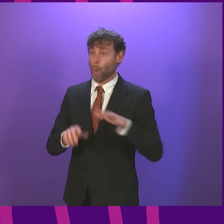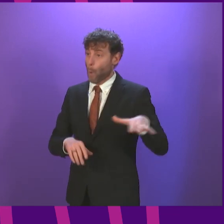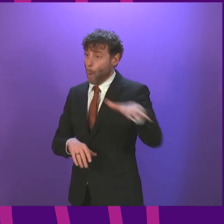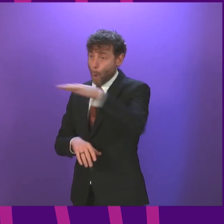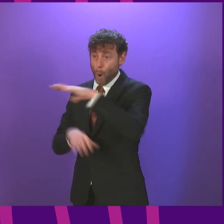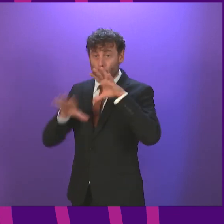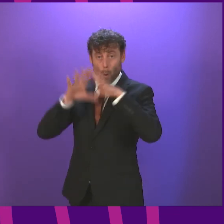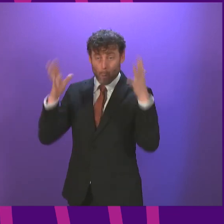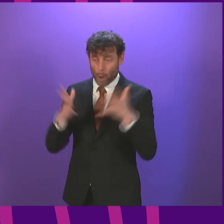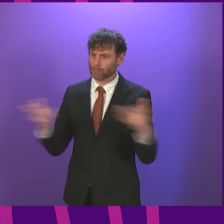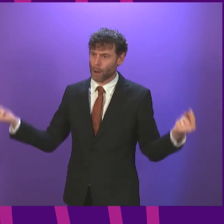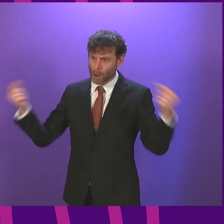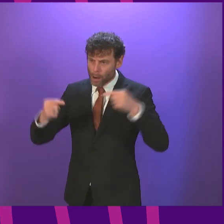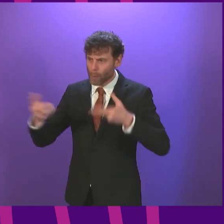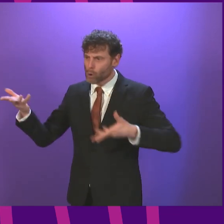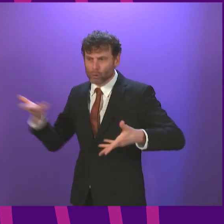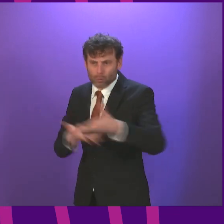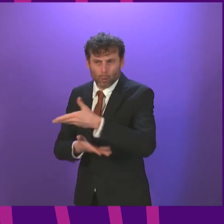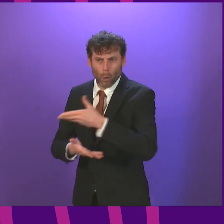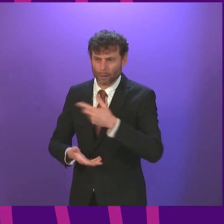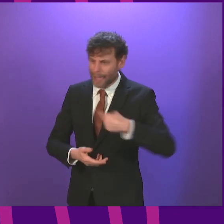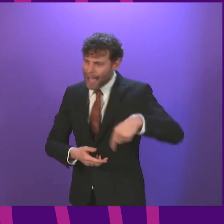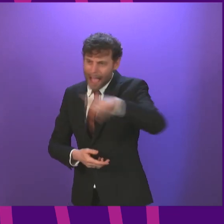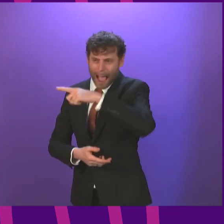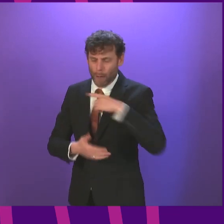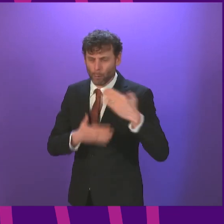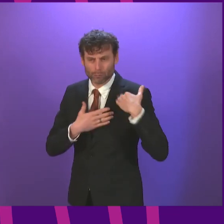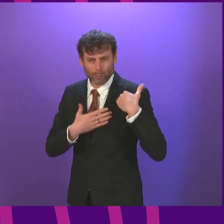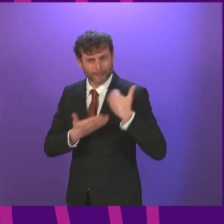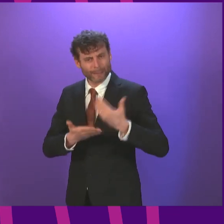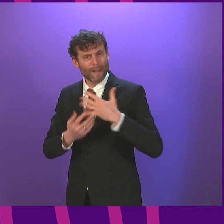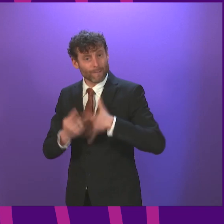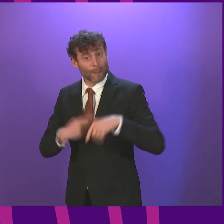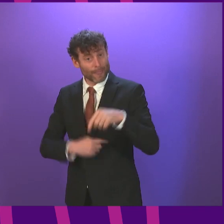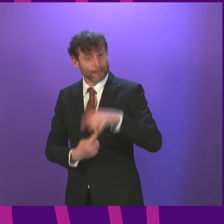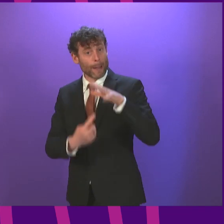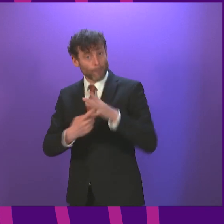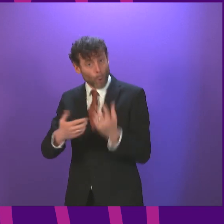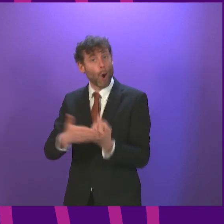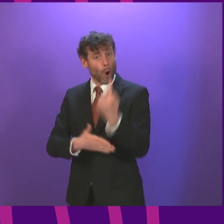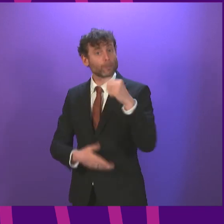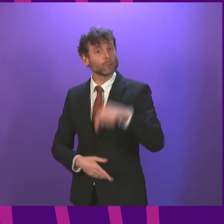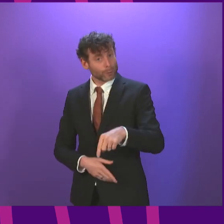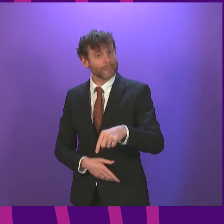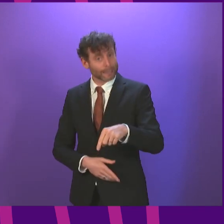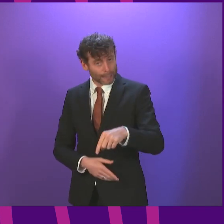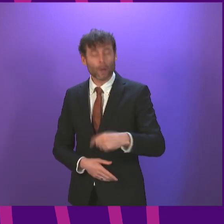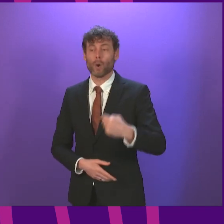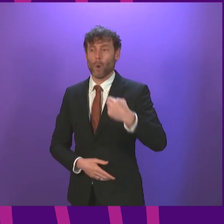We will continue to play our part to the full. We are trying to galvanise the efforts of